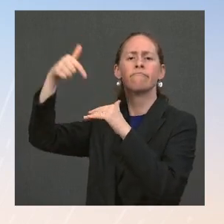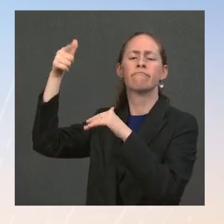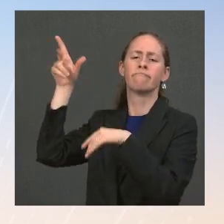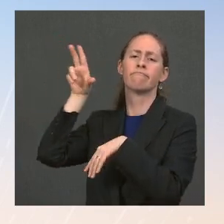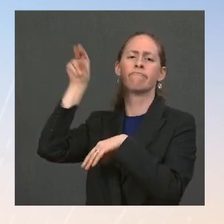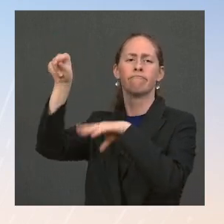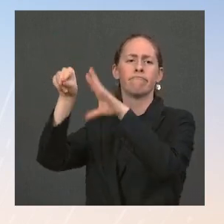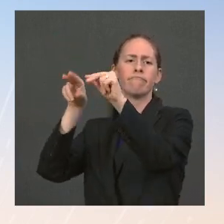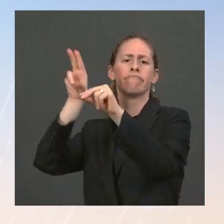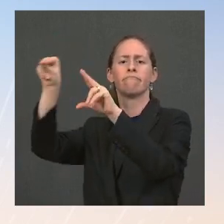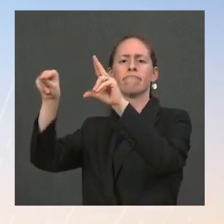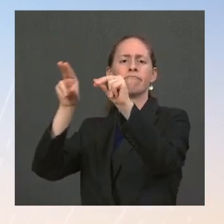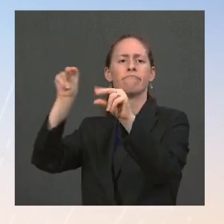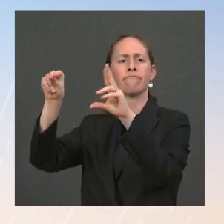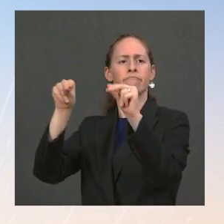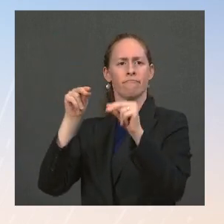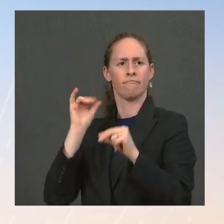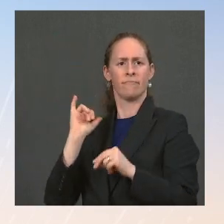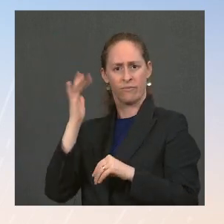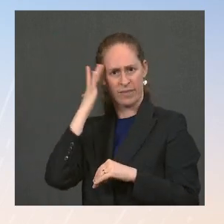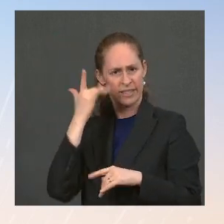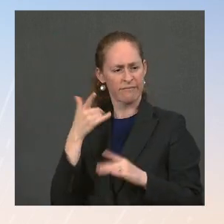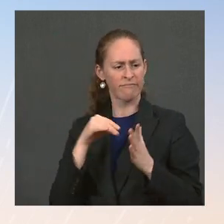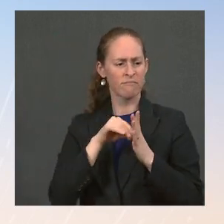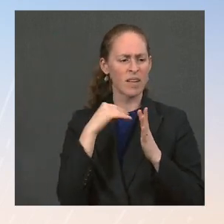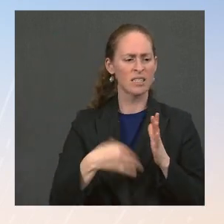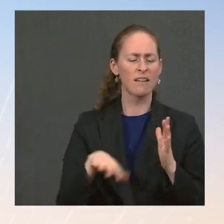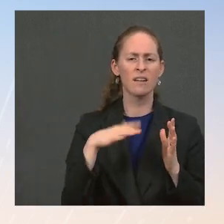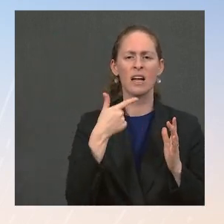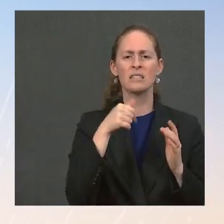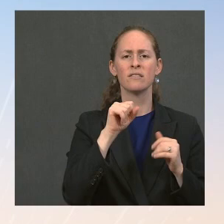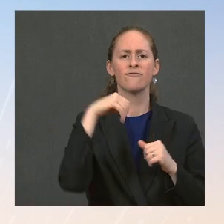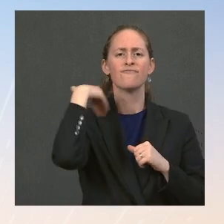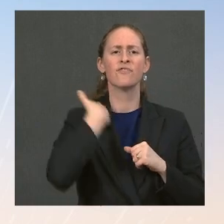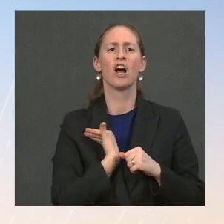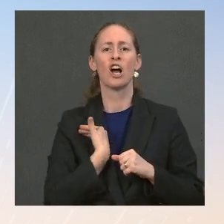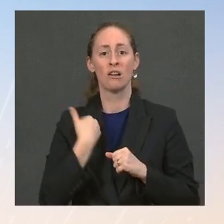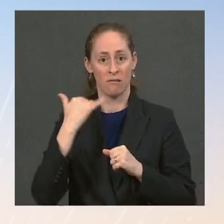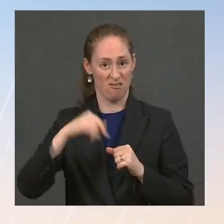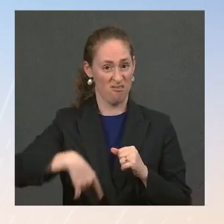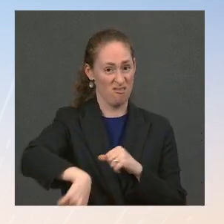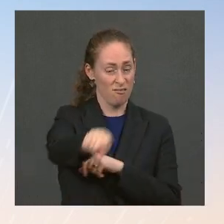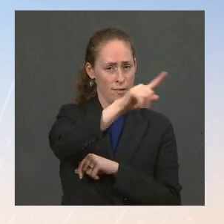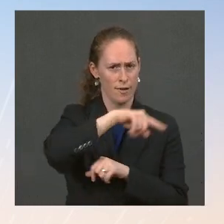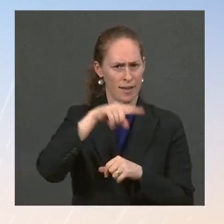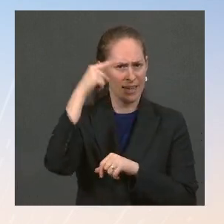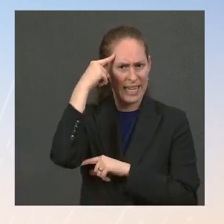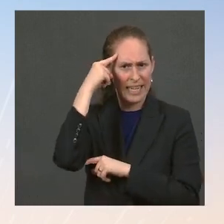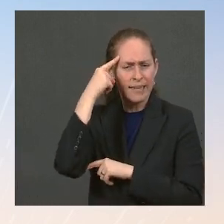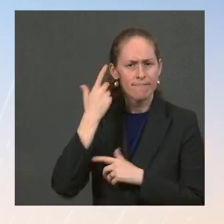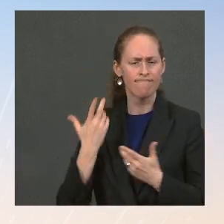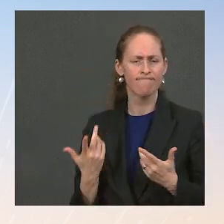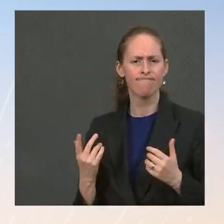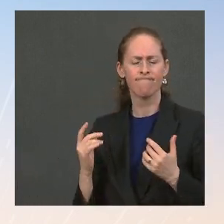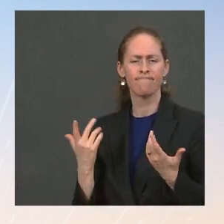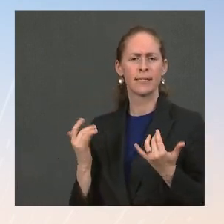And so, my question is: Why keep a lid on production at home with American companies and instead ask OPEC for more production